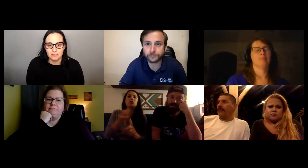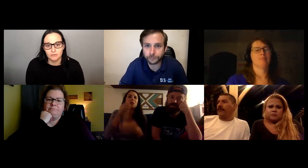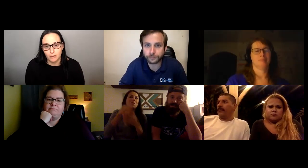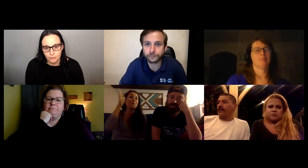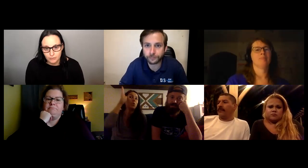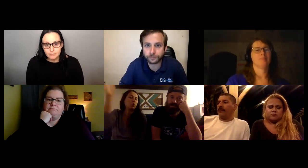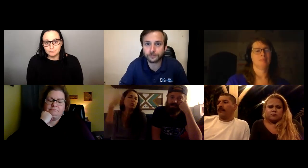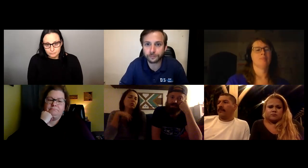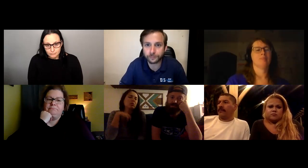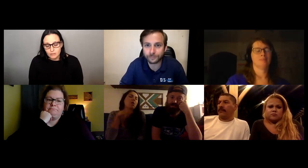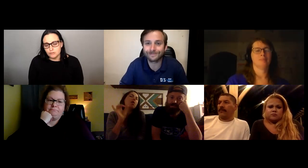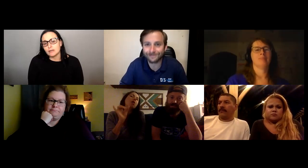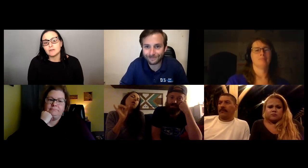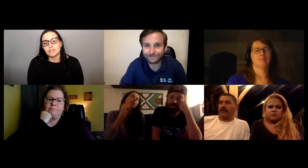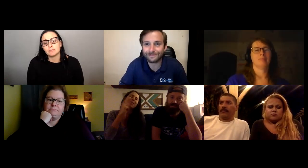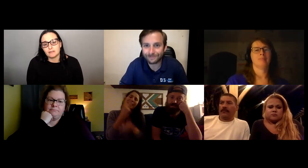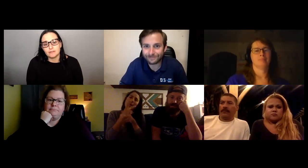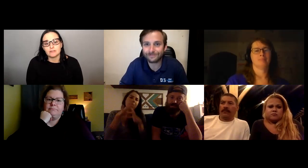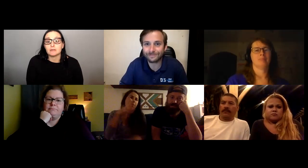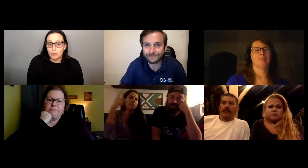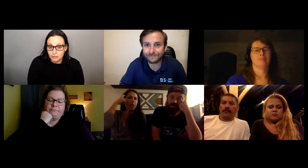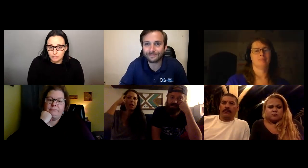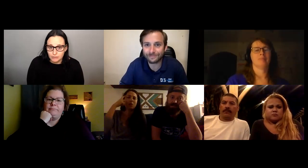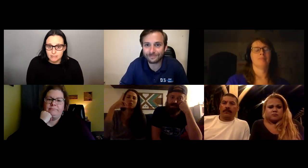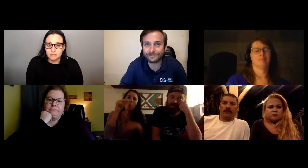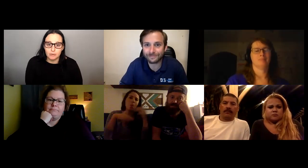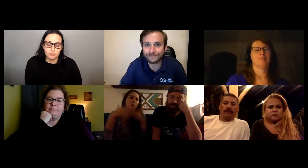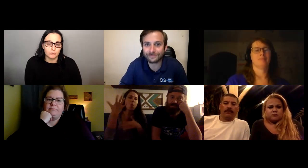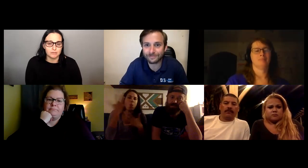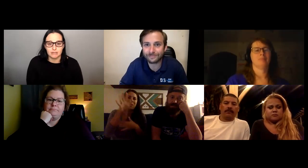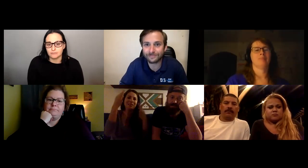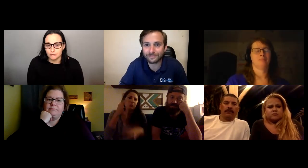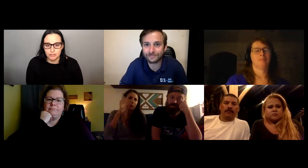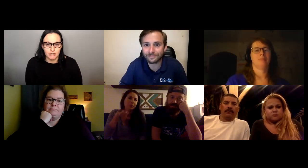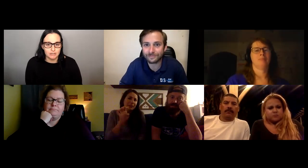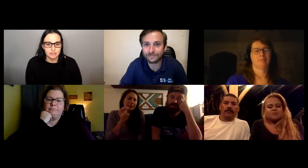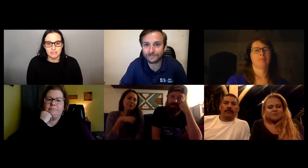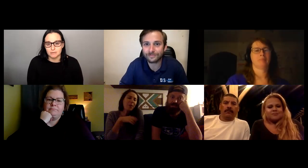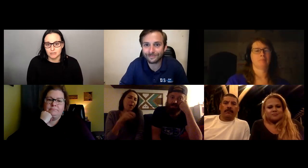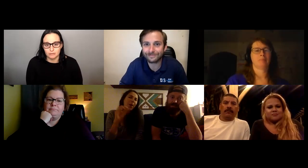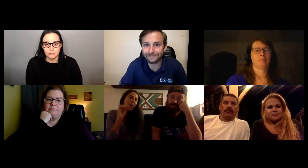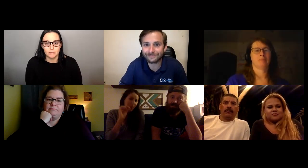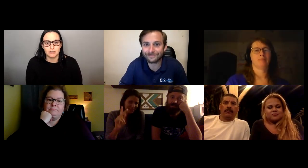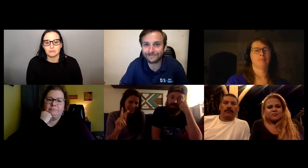for both so that way she could benefit in both communities in both worlds in the future